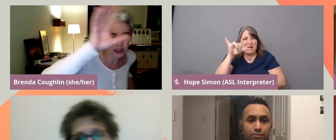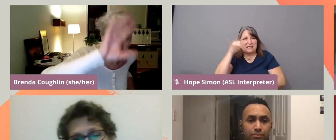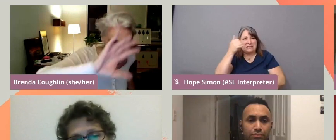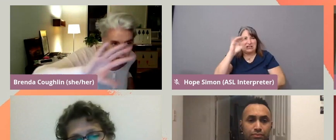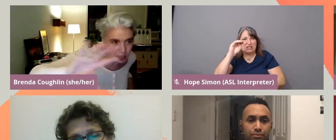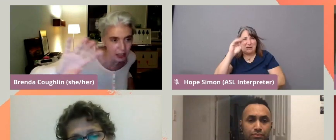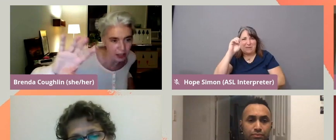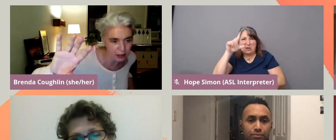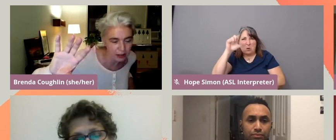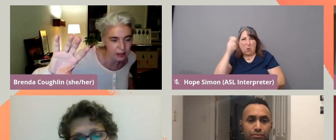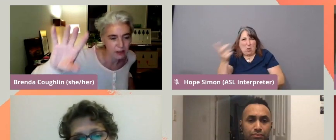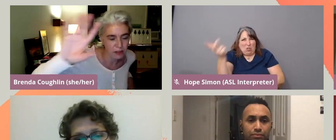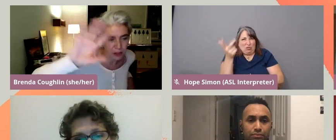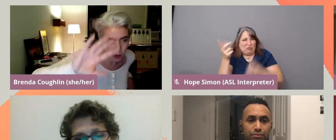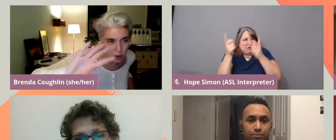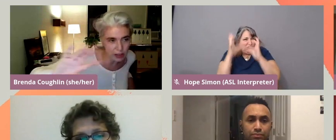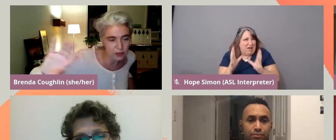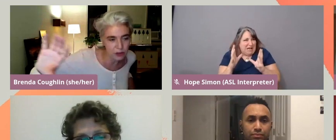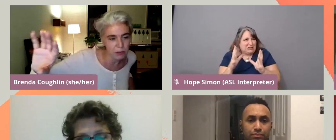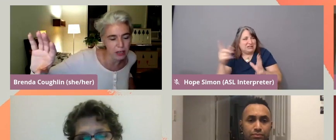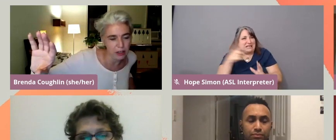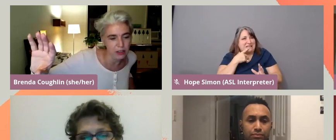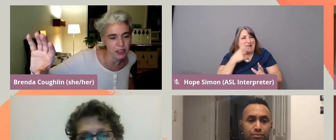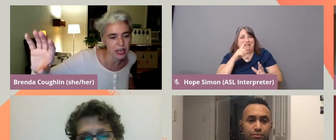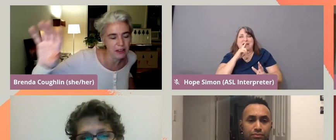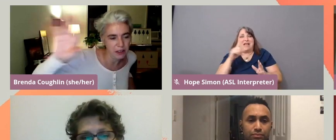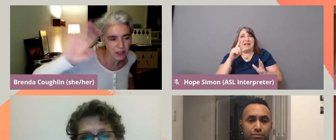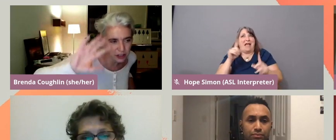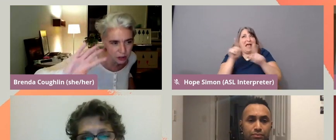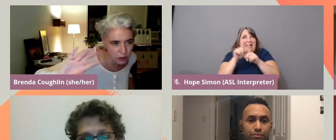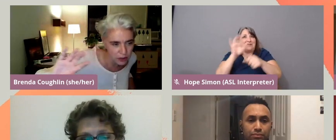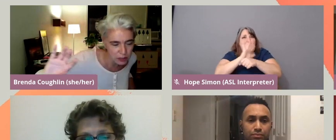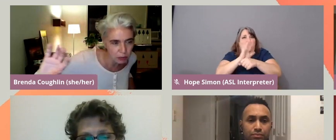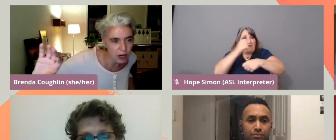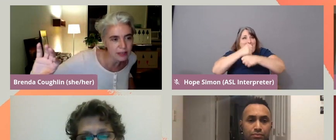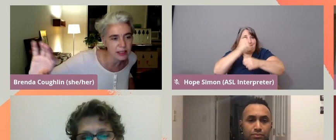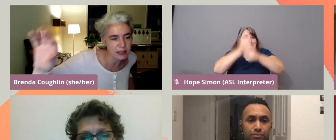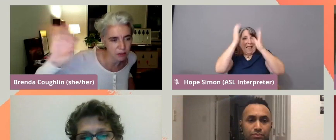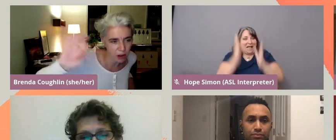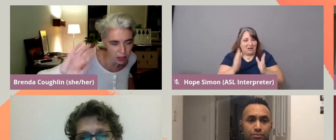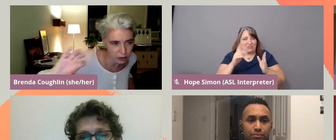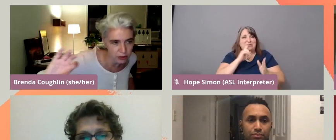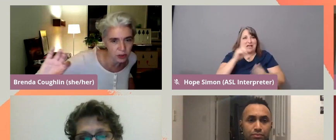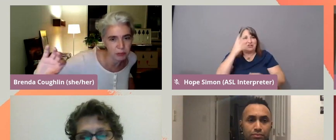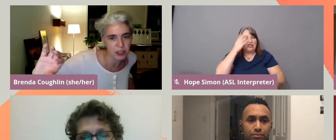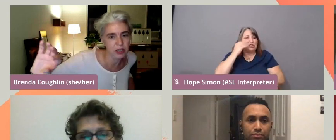that there's a journey that they're going on as filmmakers, and this process of audio description--